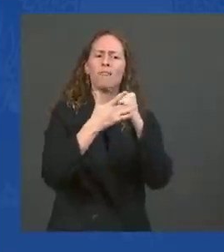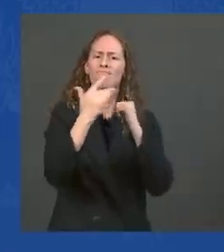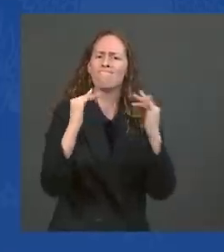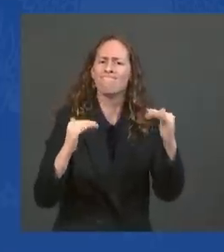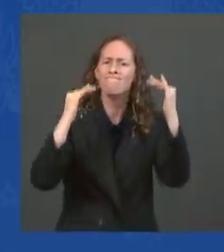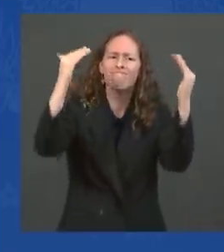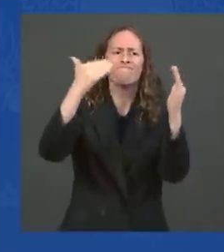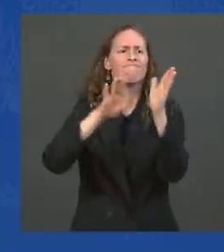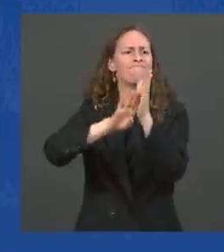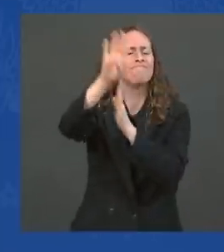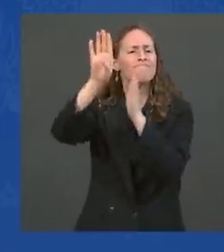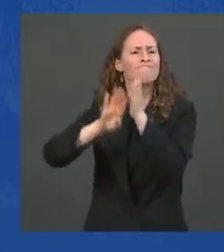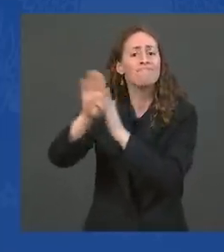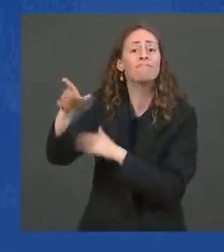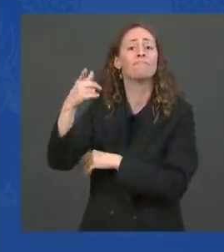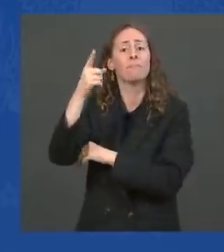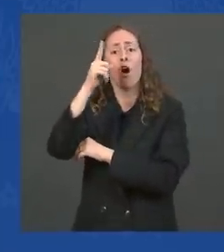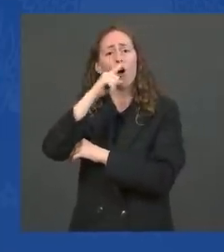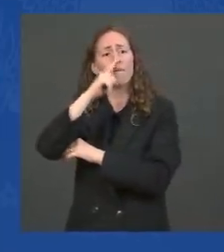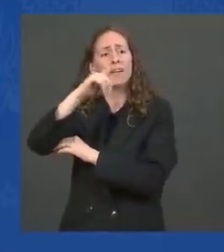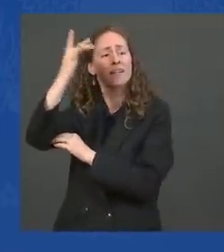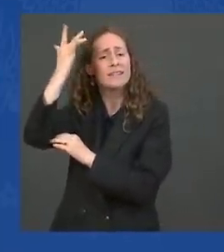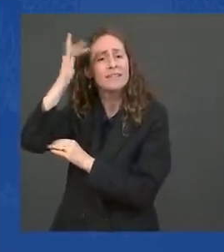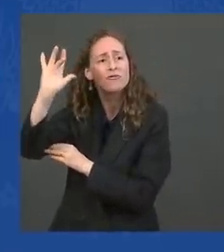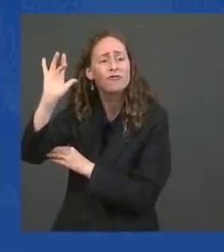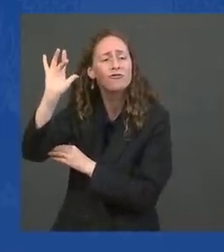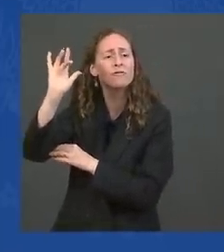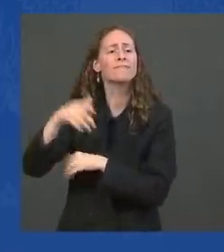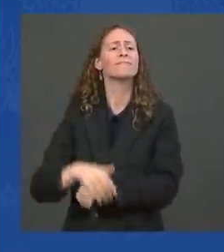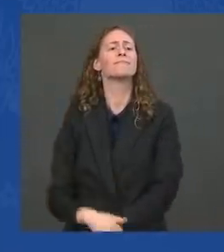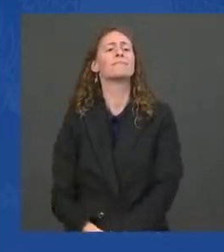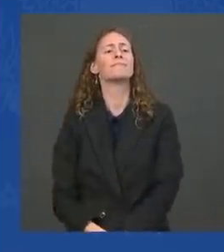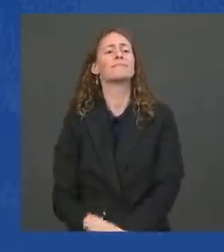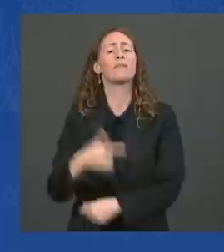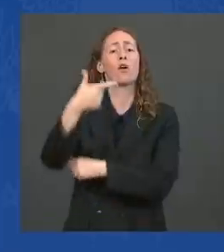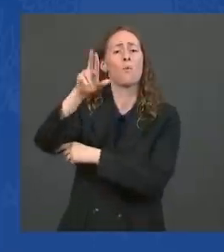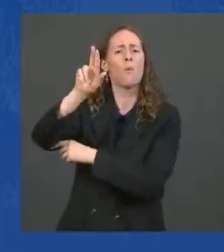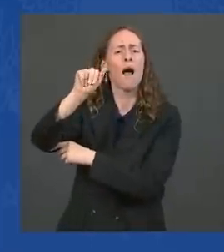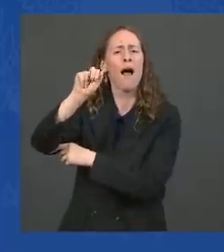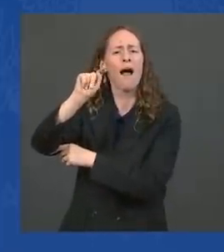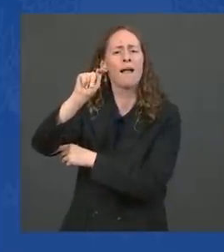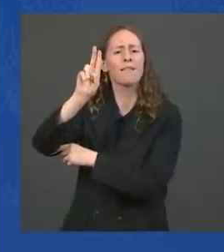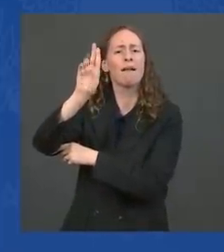quantum technologies, and undersea domains. You know, as a key project under AUKUS,